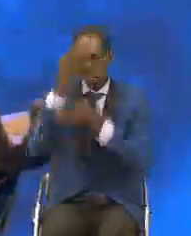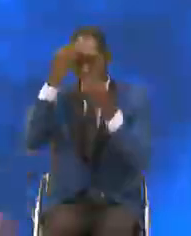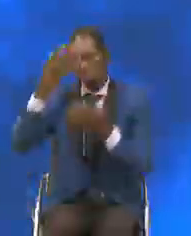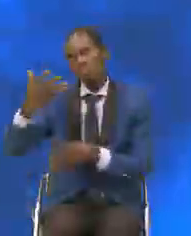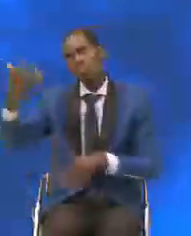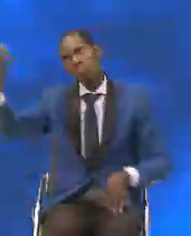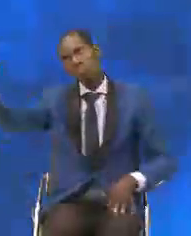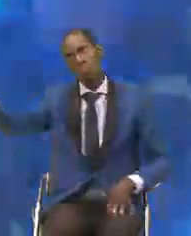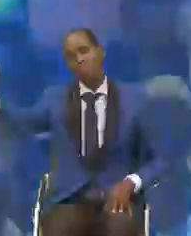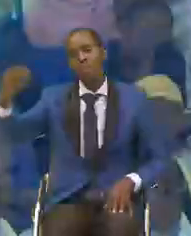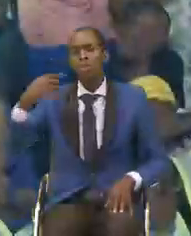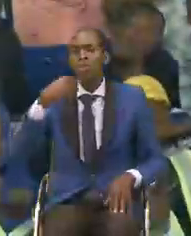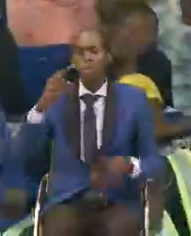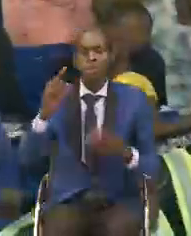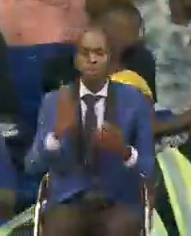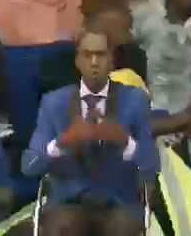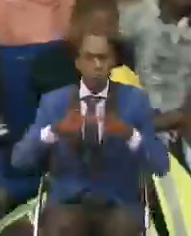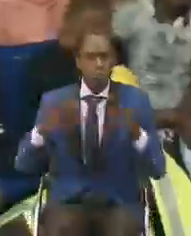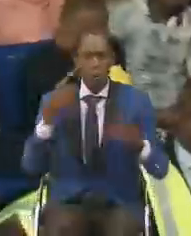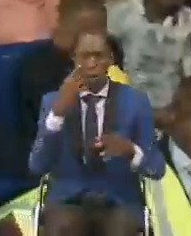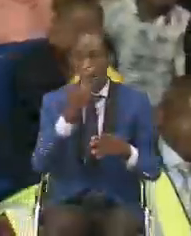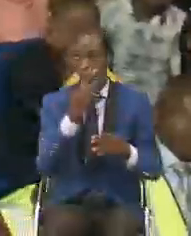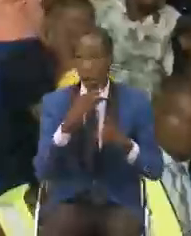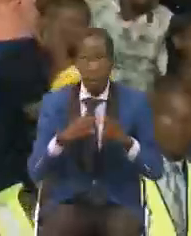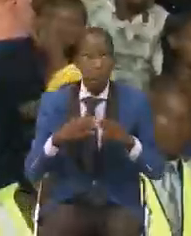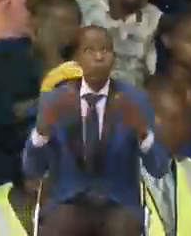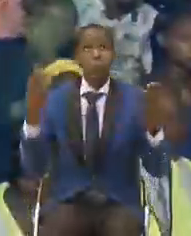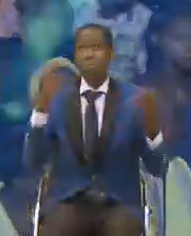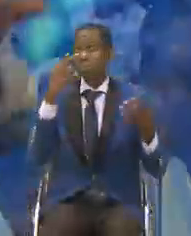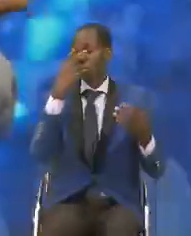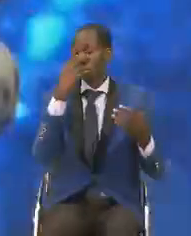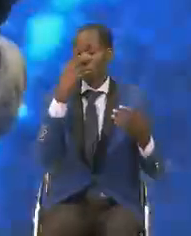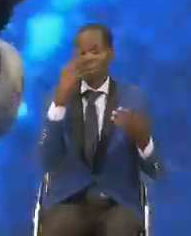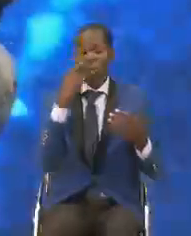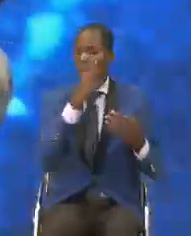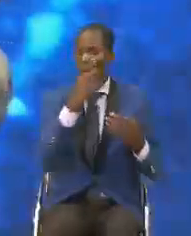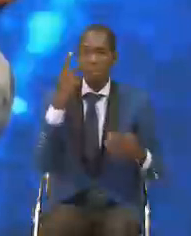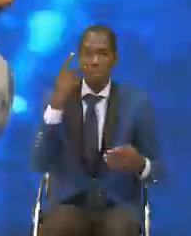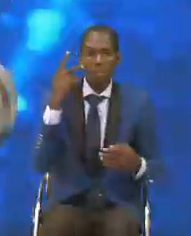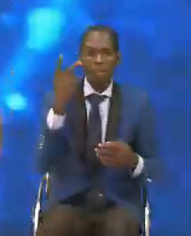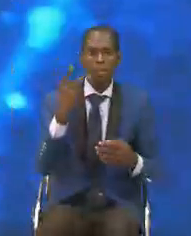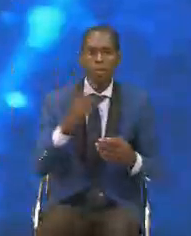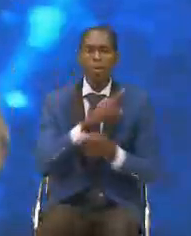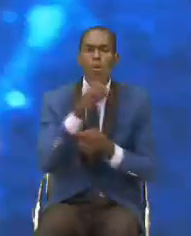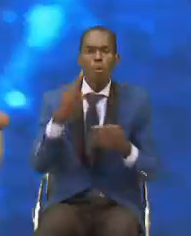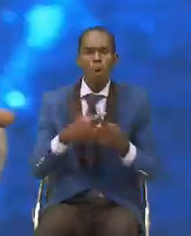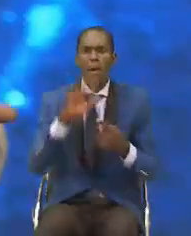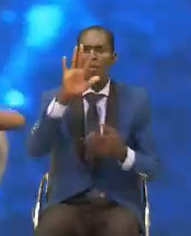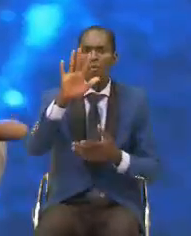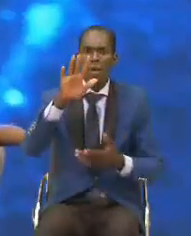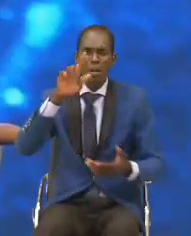stretch forth your head you stretch up their hands open your eyes and see they open their eyes